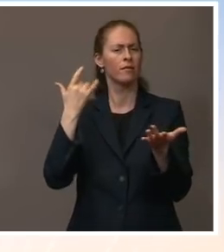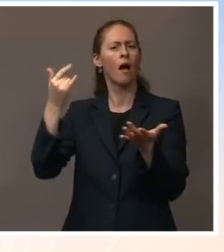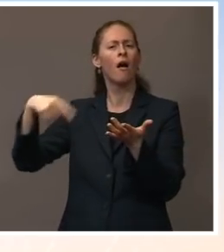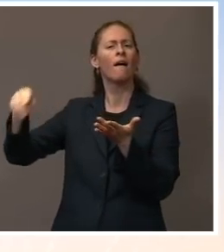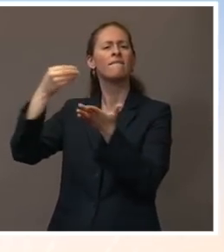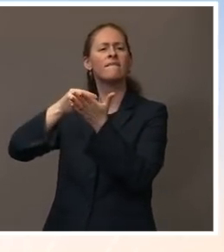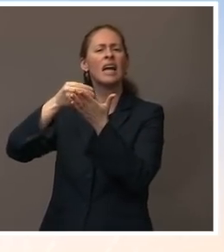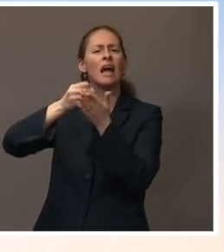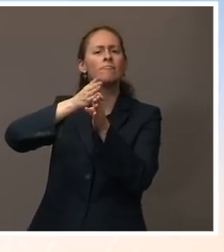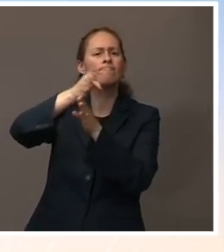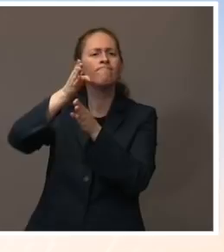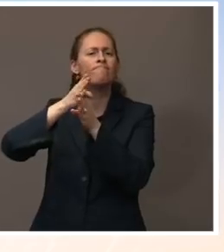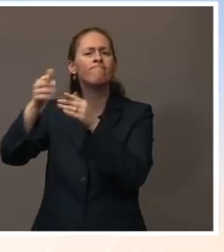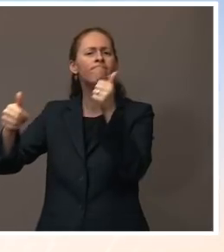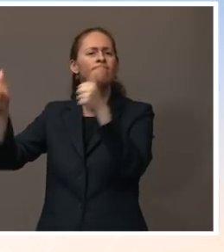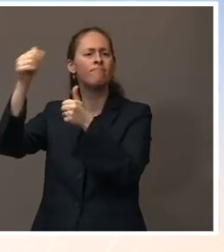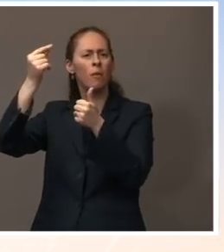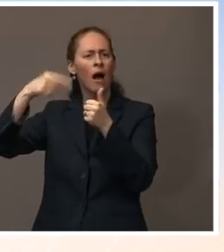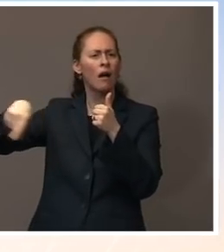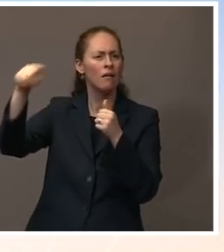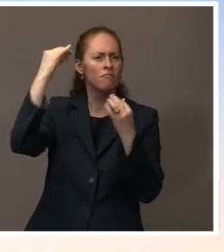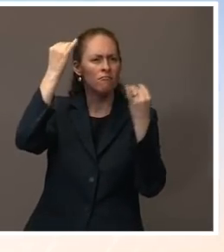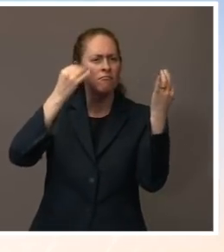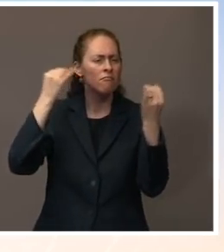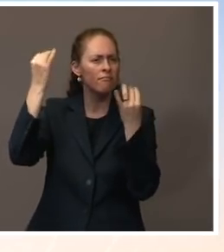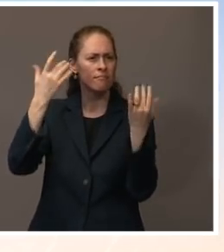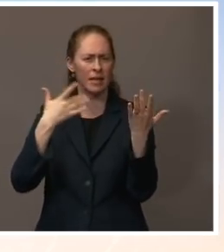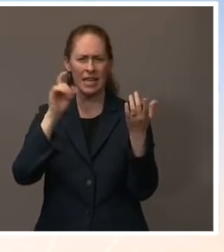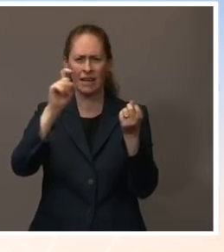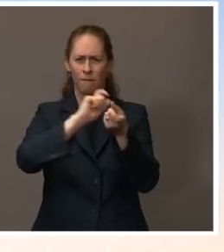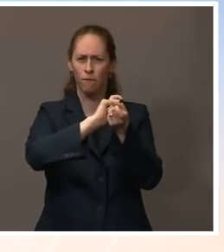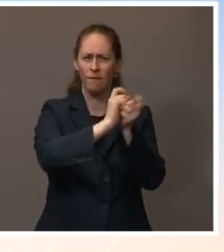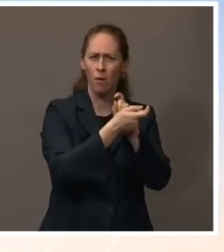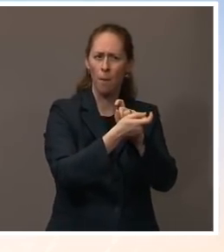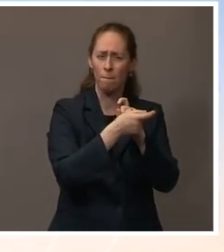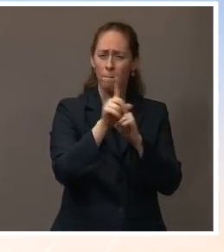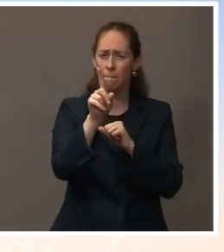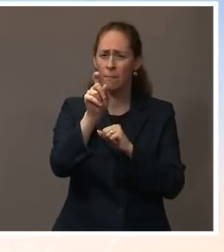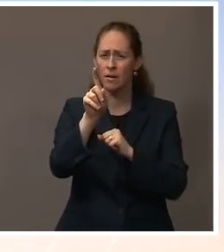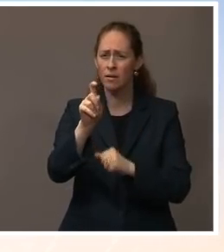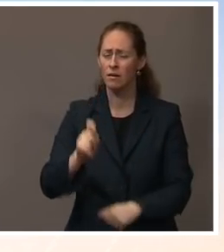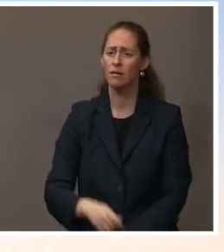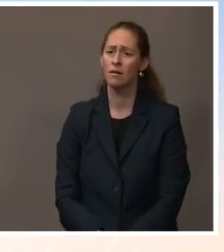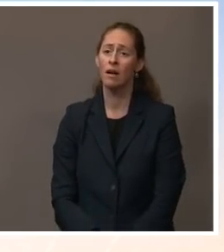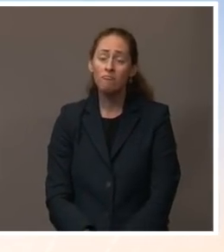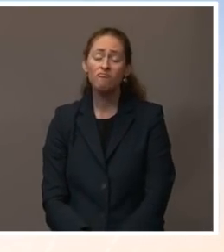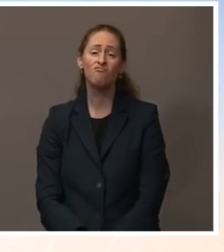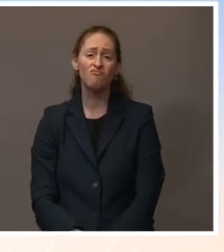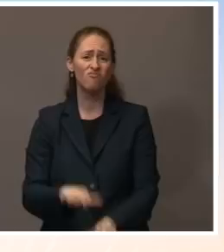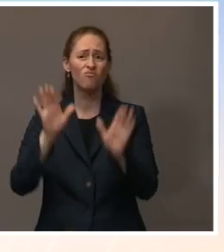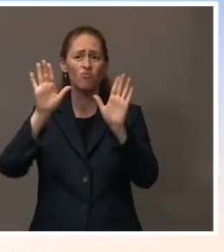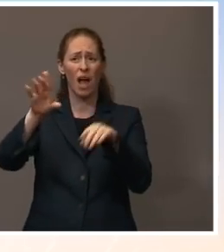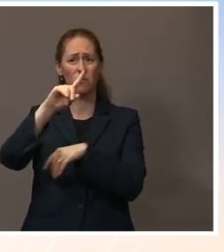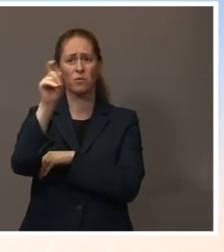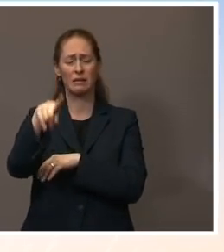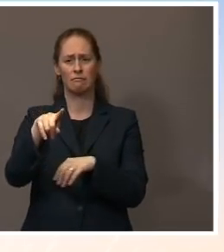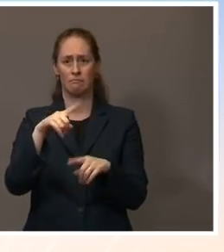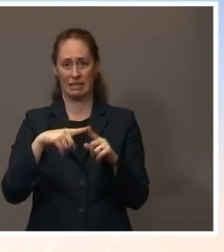needed now to check the growth? Ms. Psaki: It's a great question. I don't think I'm going to be in a position to speak to it from here. There are legal components of this.